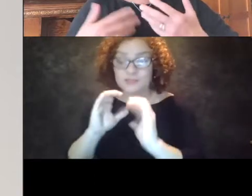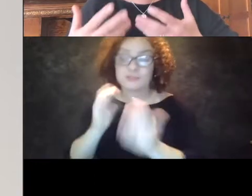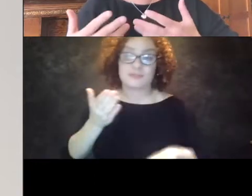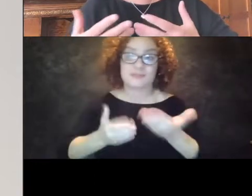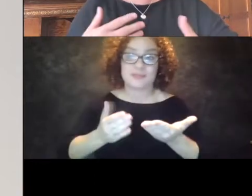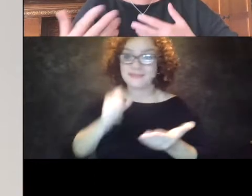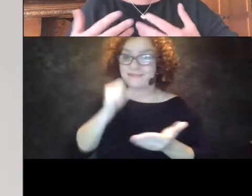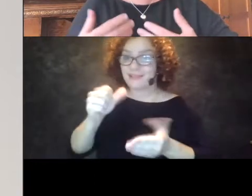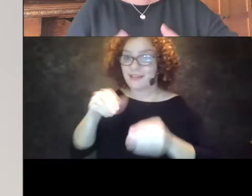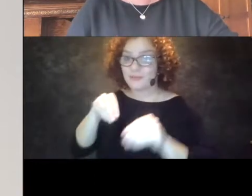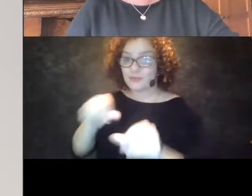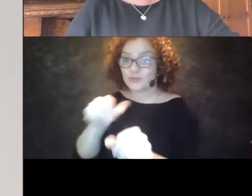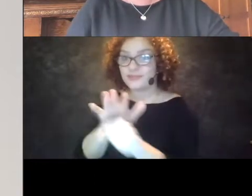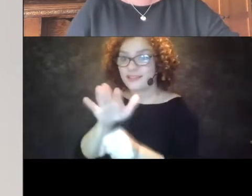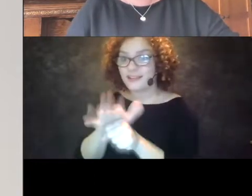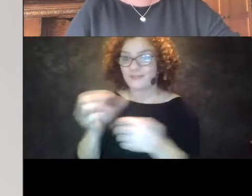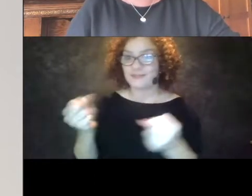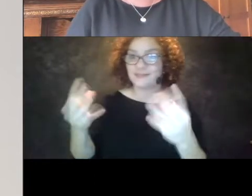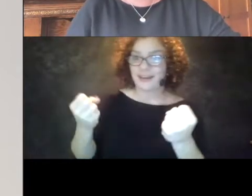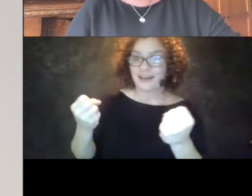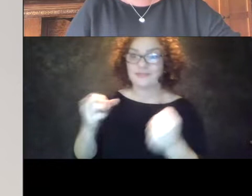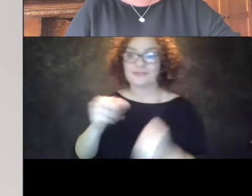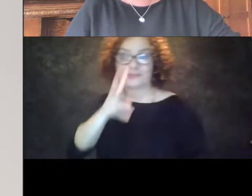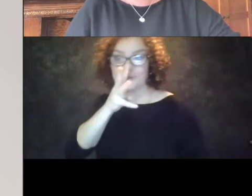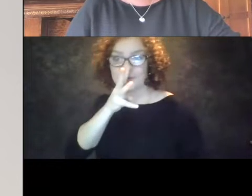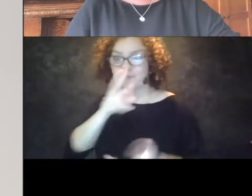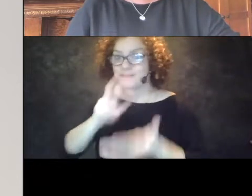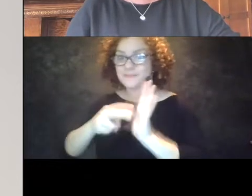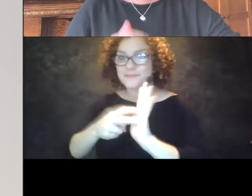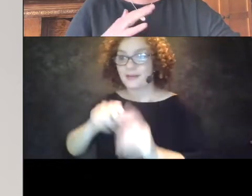fluency for other people to really clearly understand their messages. And I think a lot